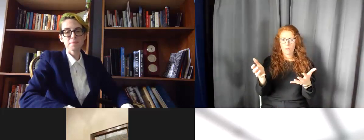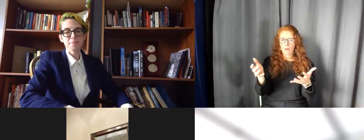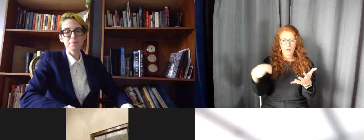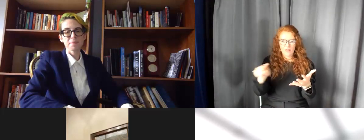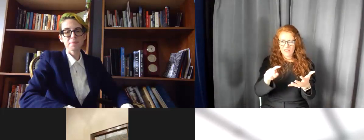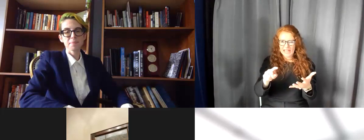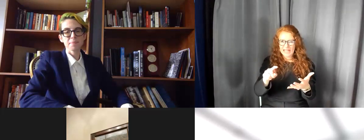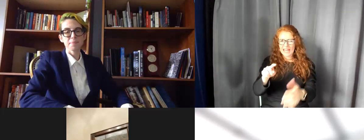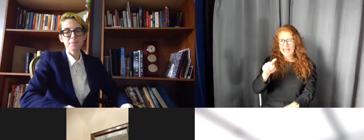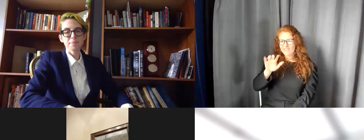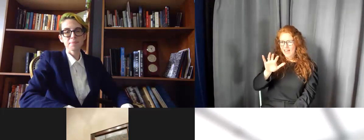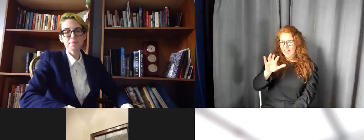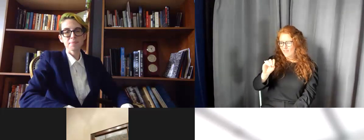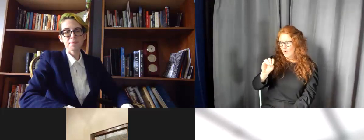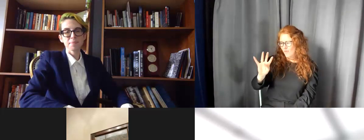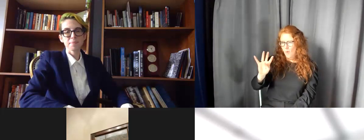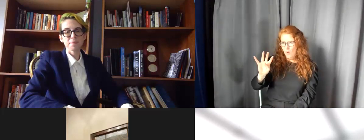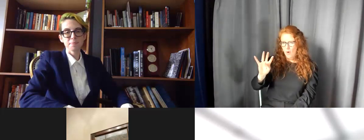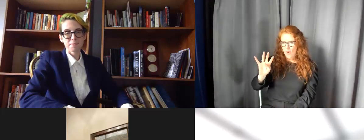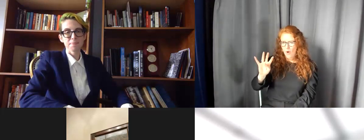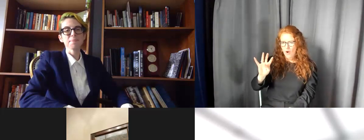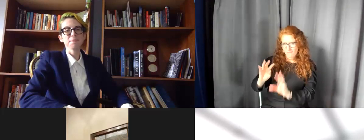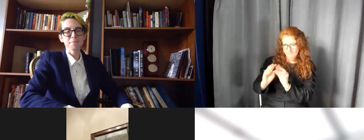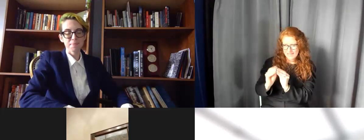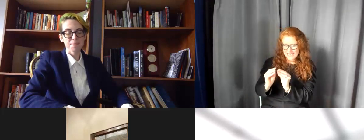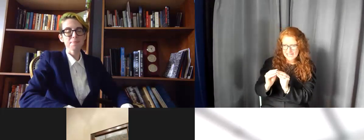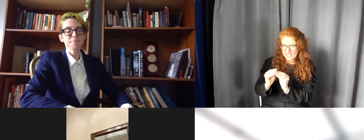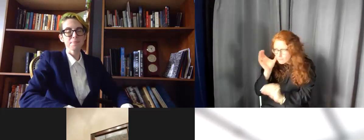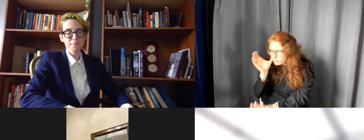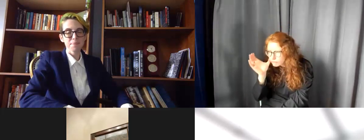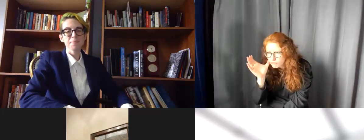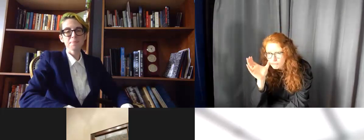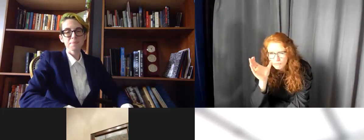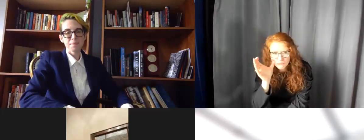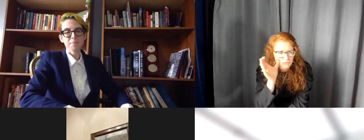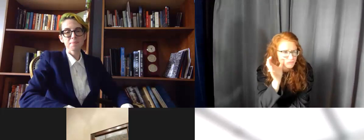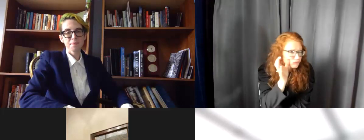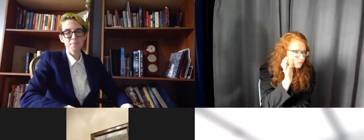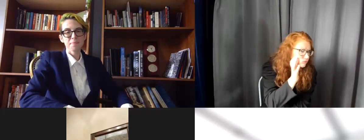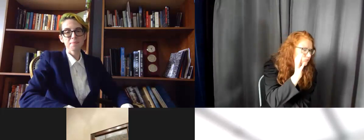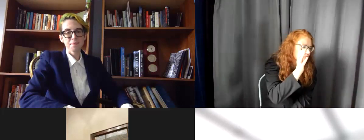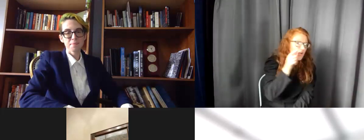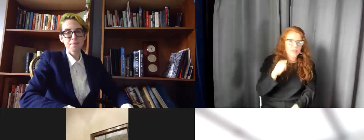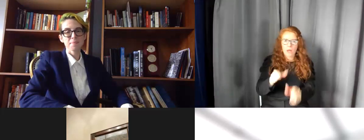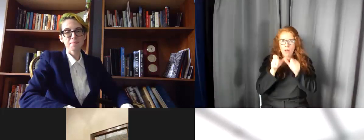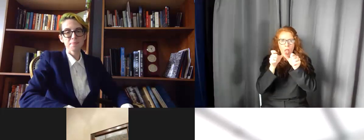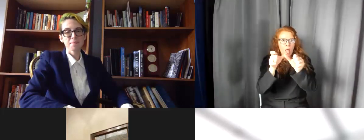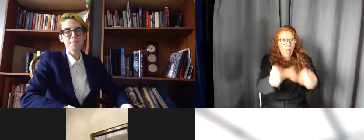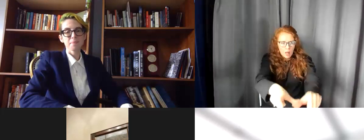Jordan Radford: Because they waited until every single person there was heard, and that's Jordan Radford: truly important.